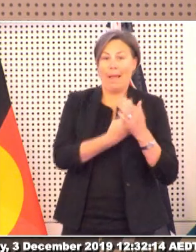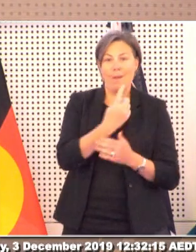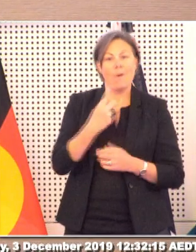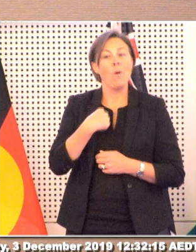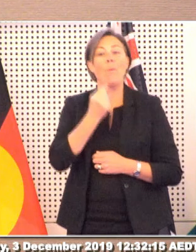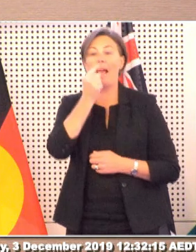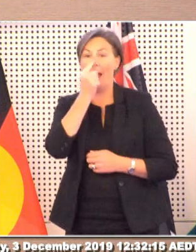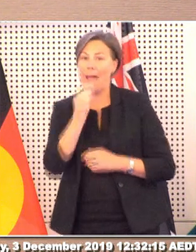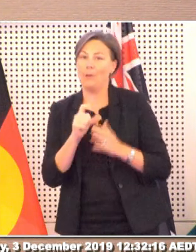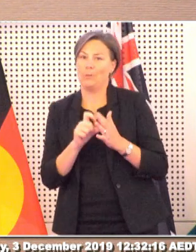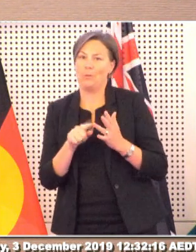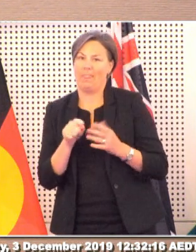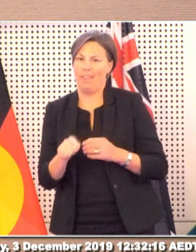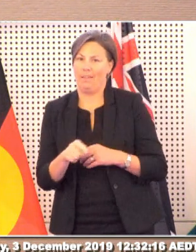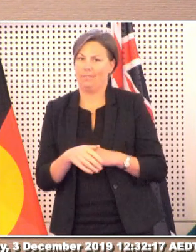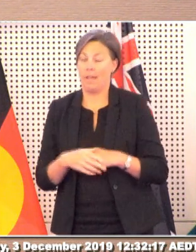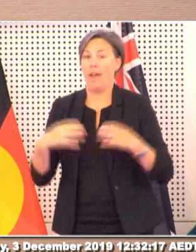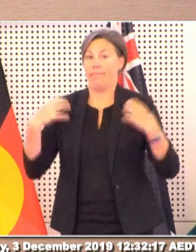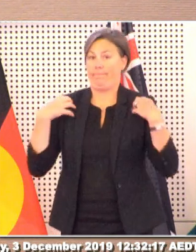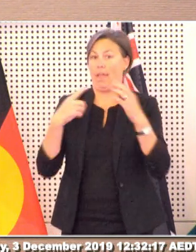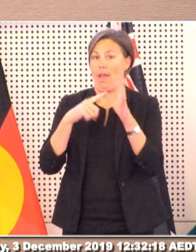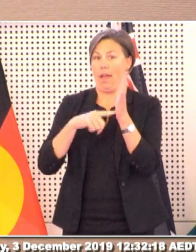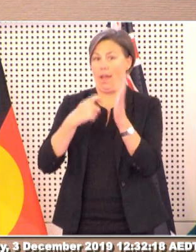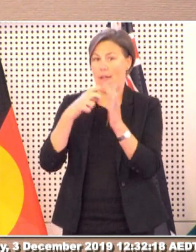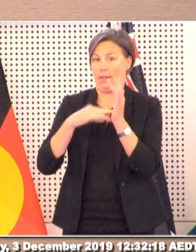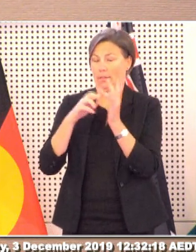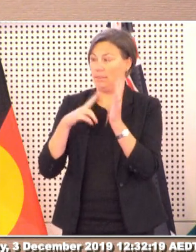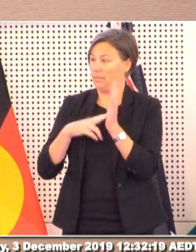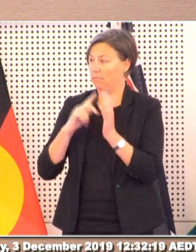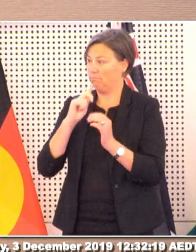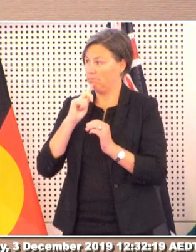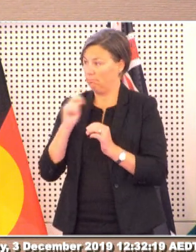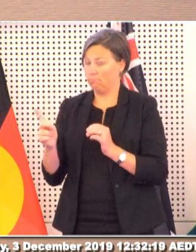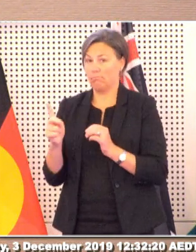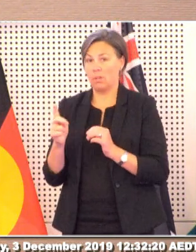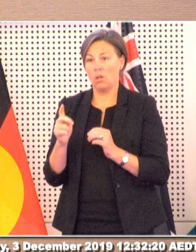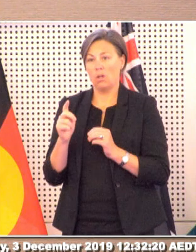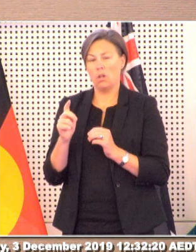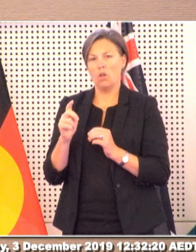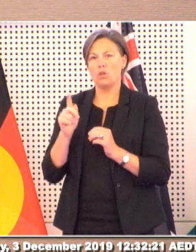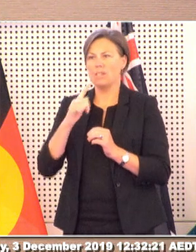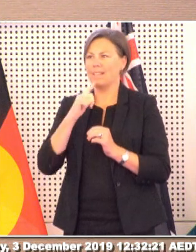Mmm. So you’re talking about practical things that people can do. Can you give some examples?